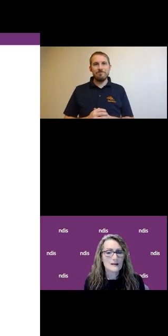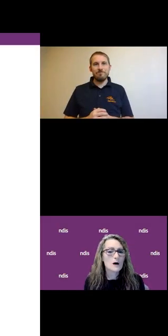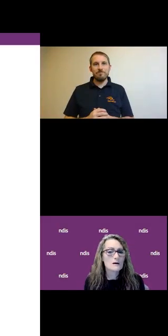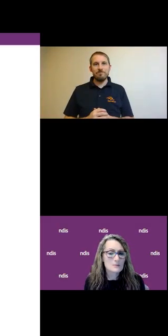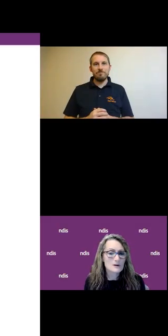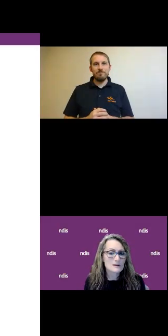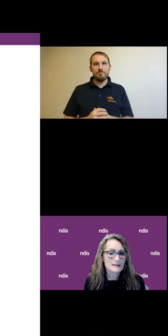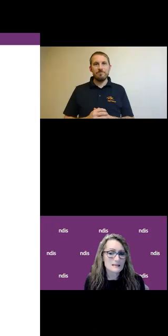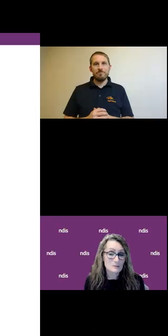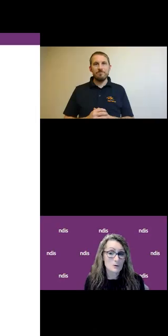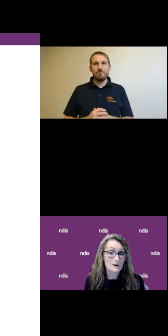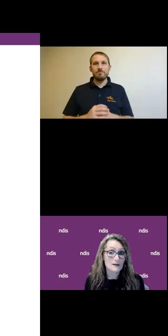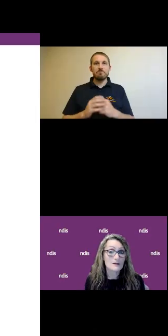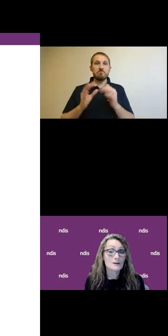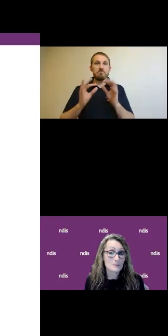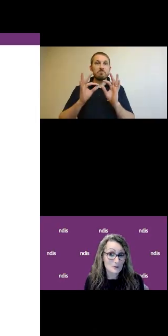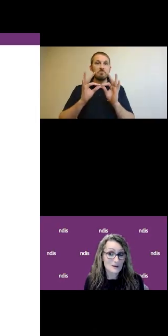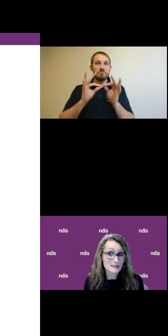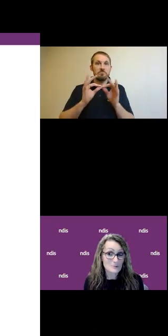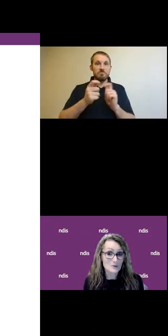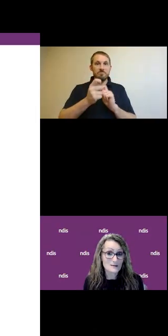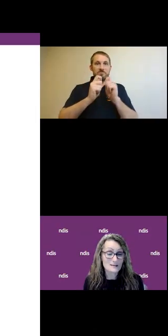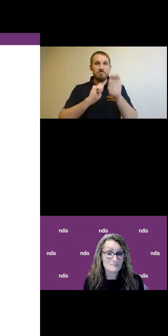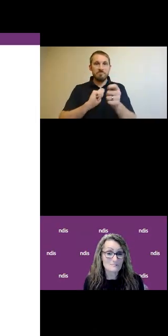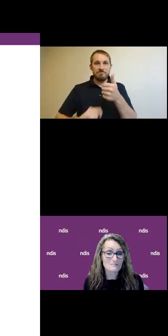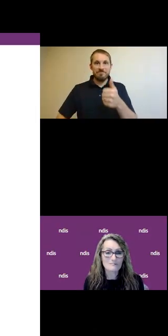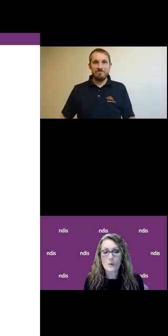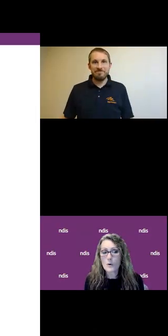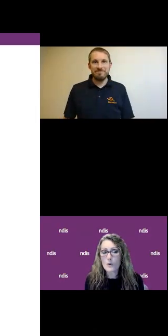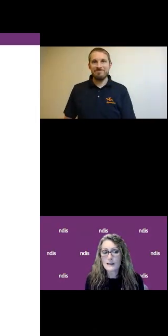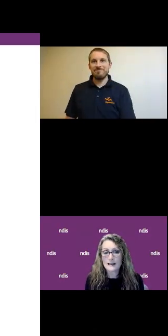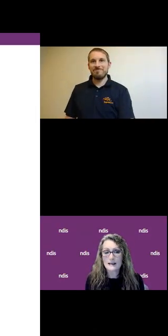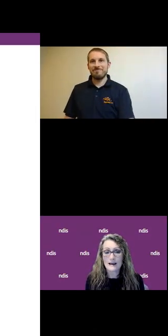And while someone is exploring community supports, or getting